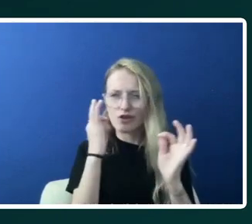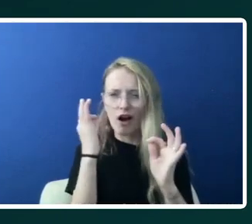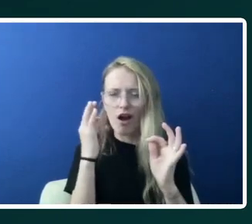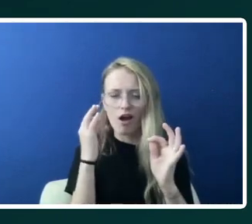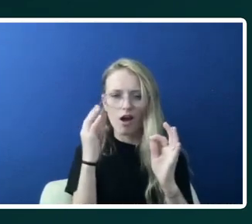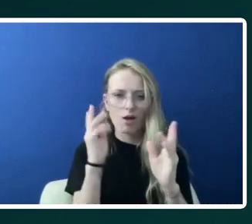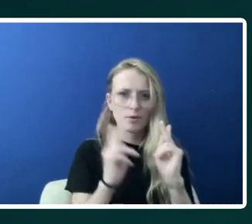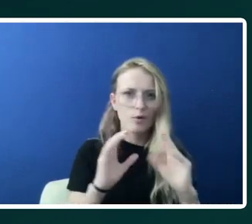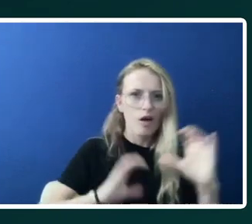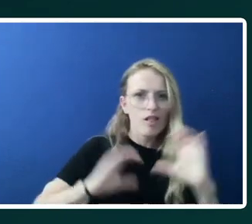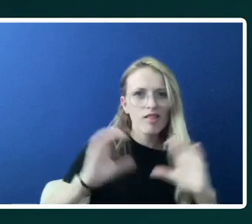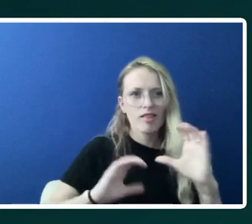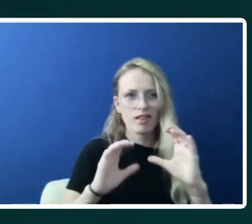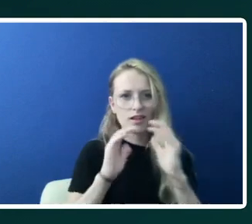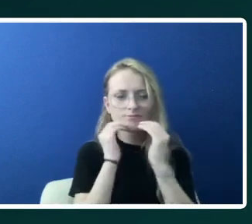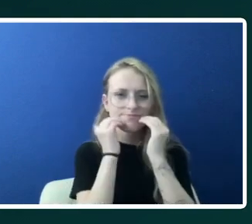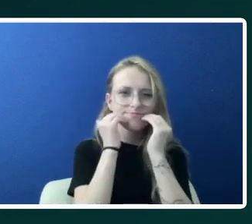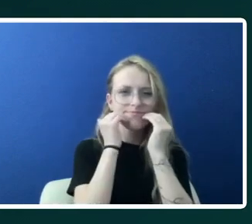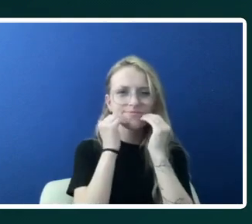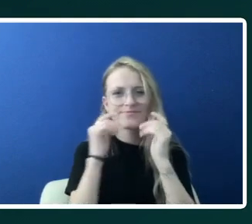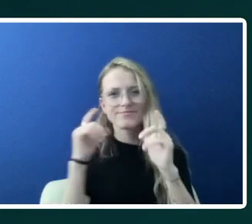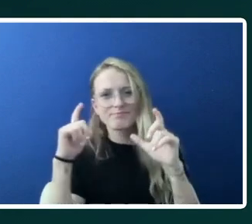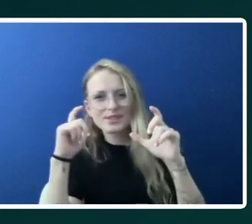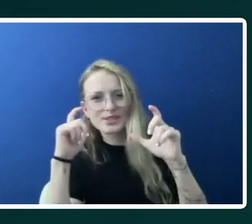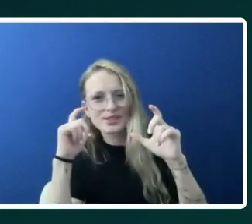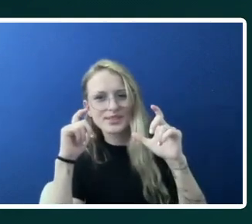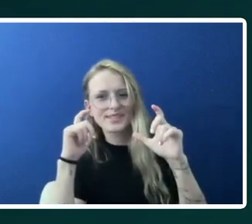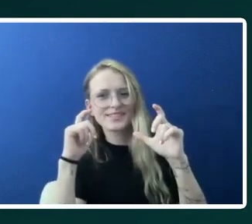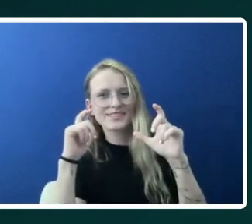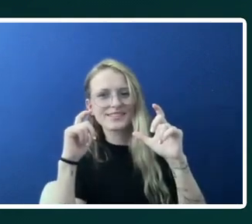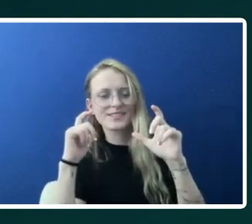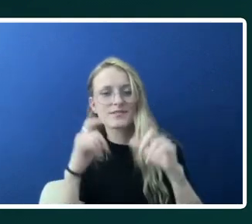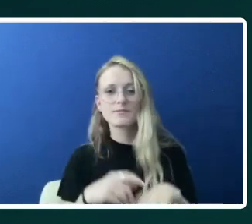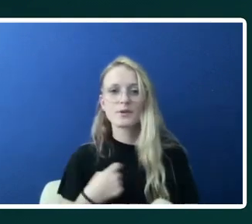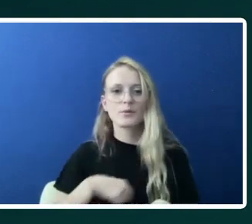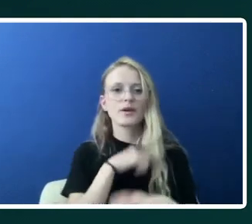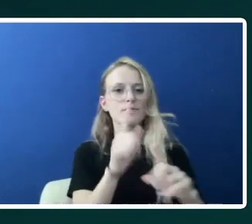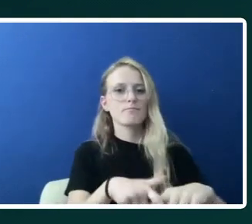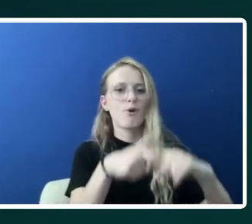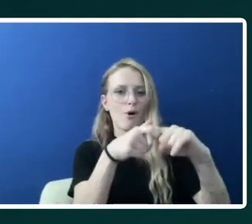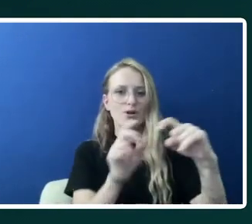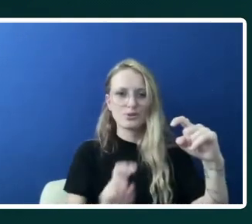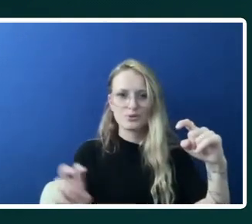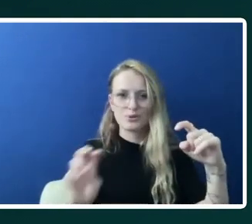grinning and taking photos off to the side. So, eventually we paused the tour to go see that